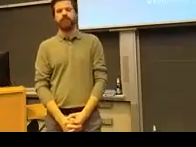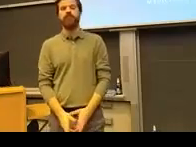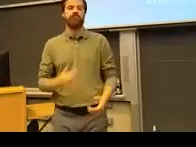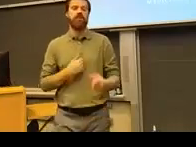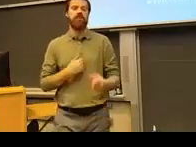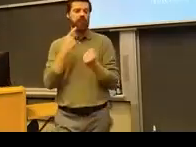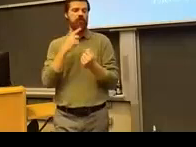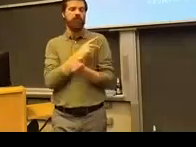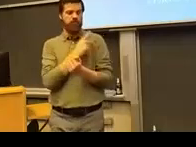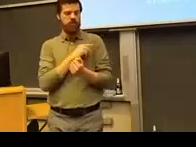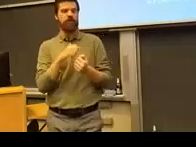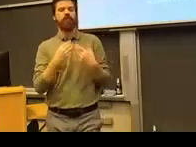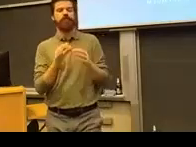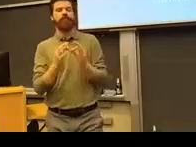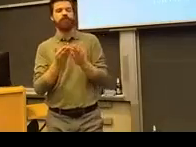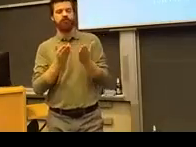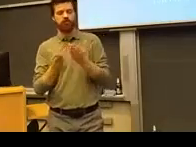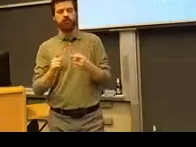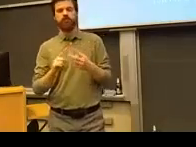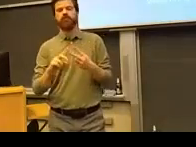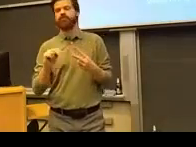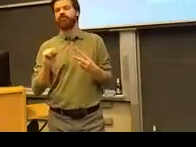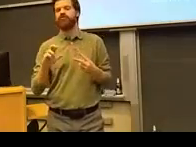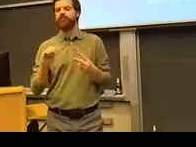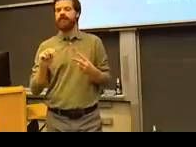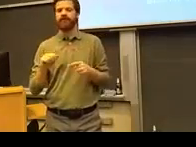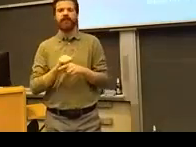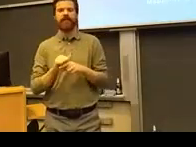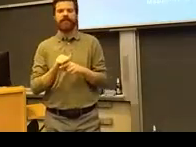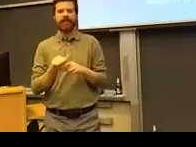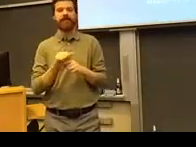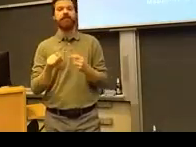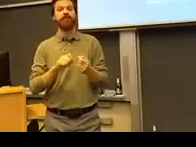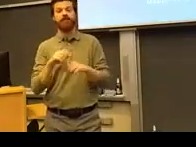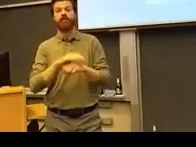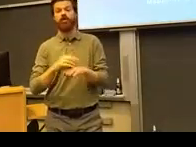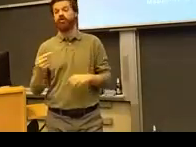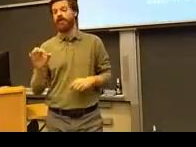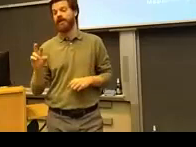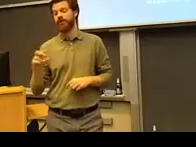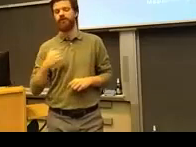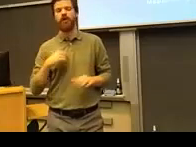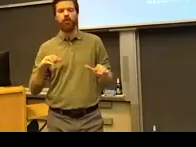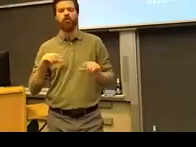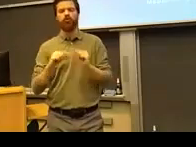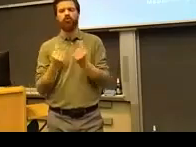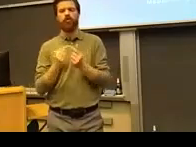family services and Naran trainings specifically on g92 I do groups Monday through Friday for one